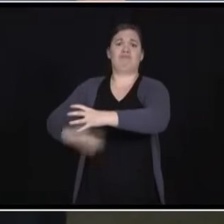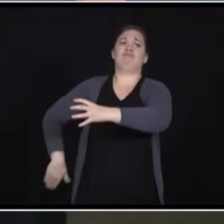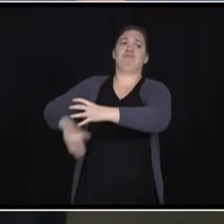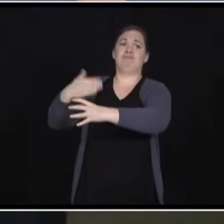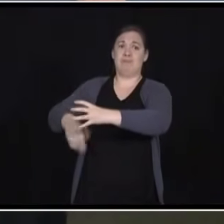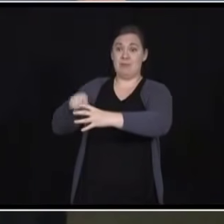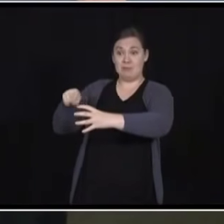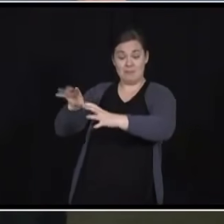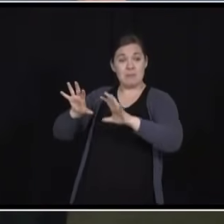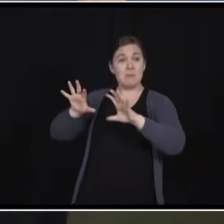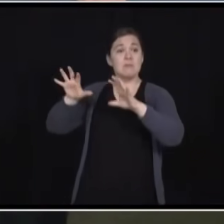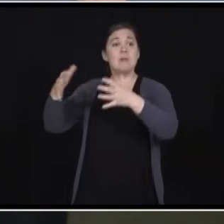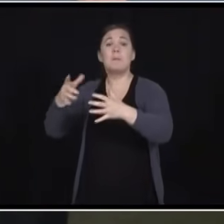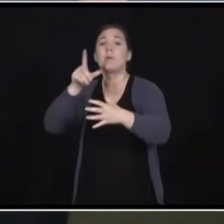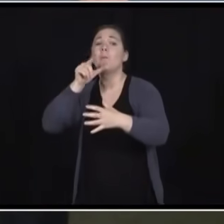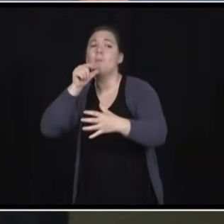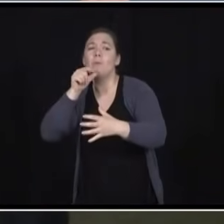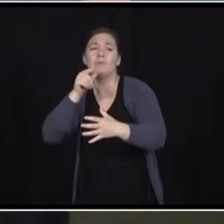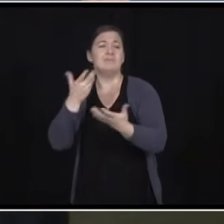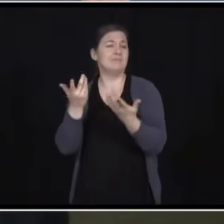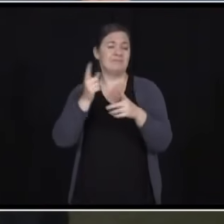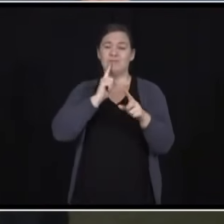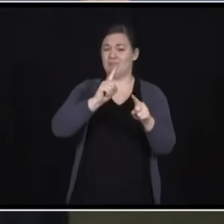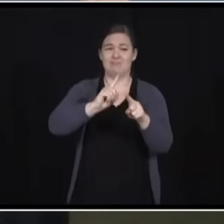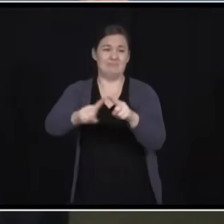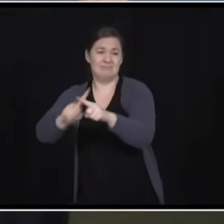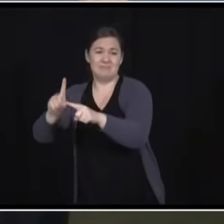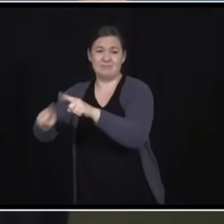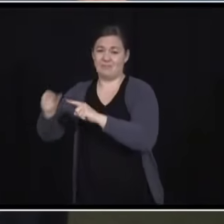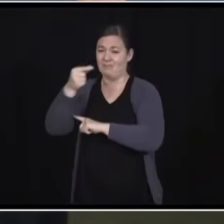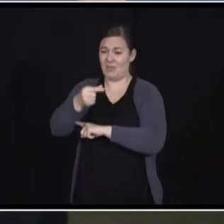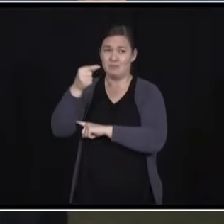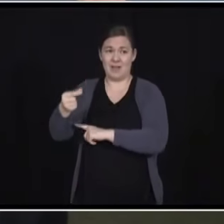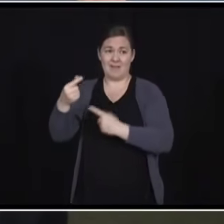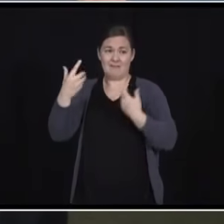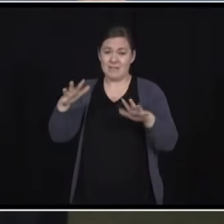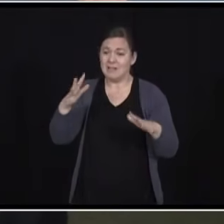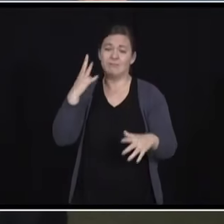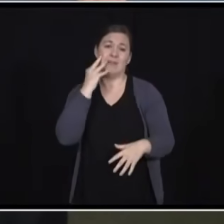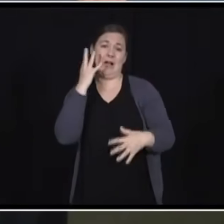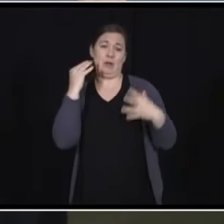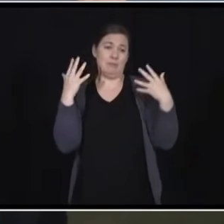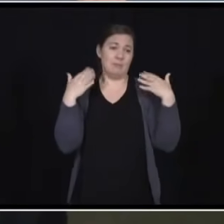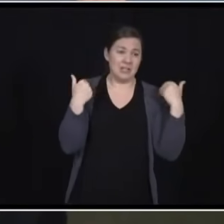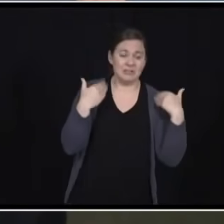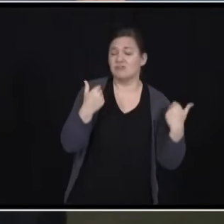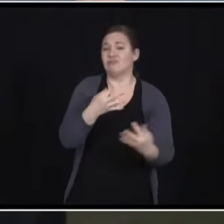to support vaccine planning and deployment and I am thrilled that Gen. Hilliard will be joining us in this next phase.